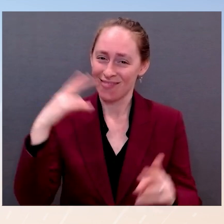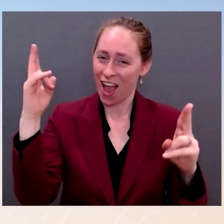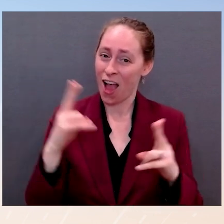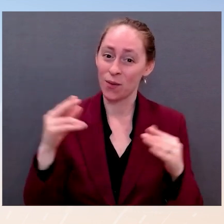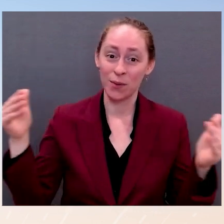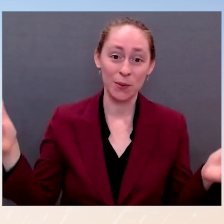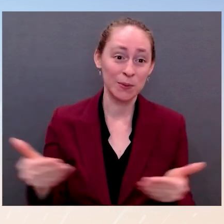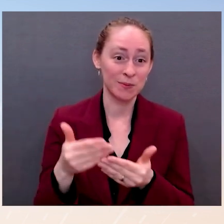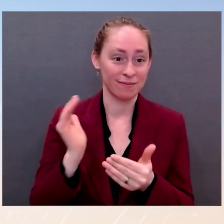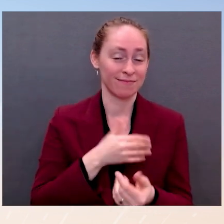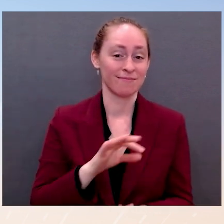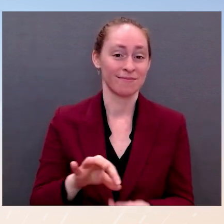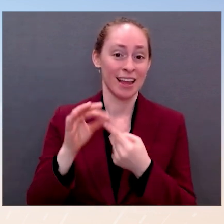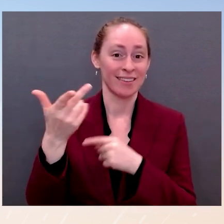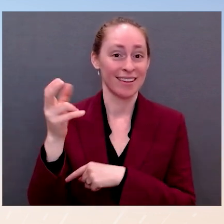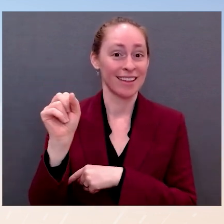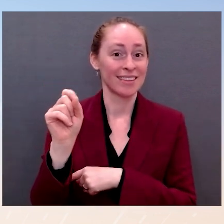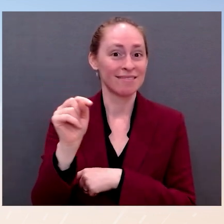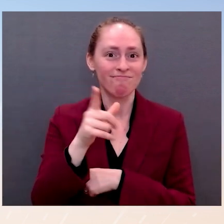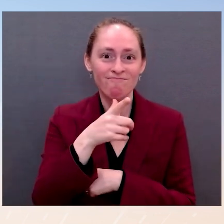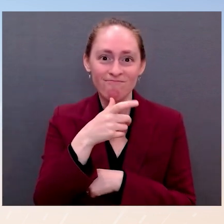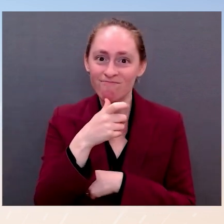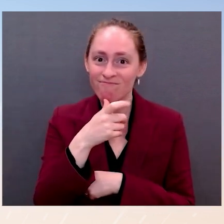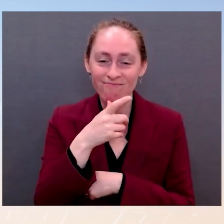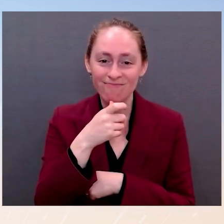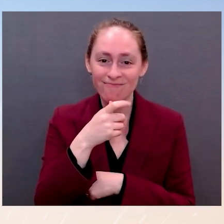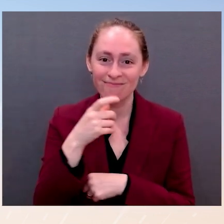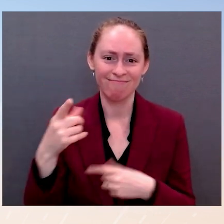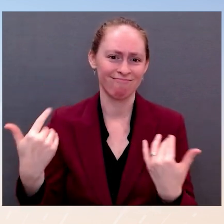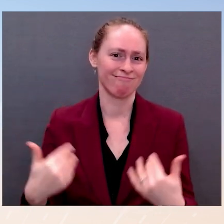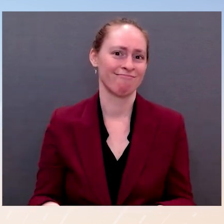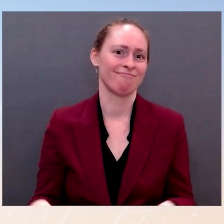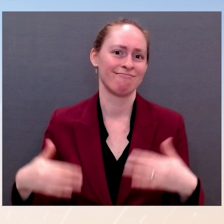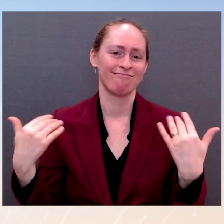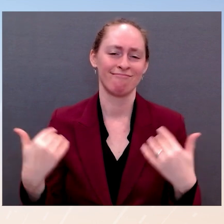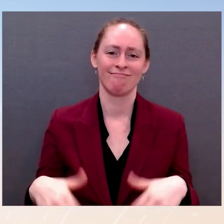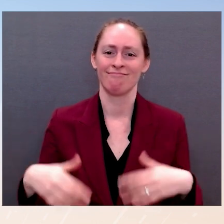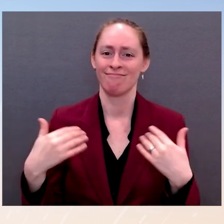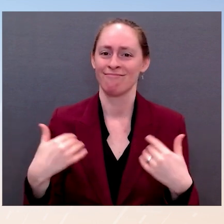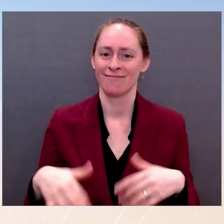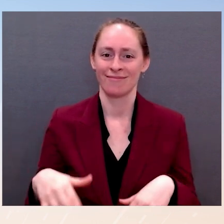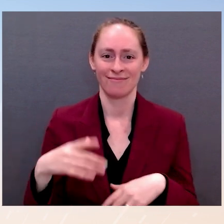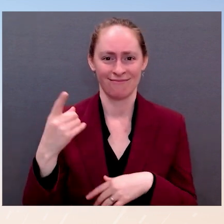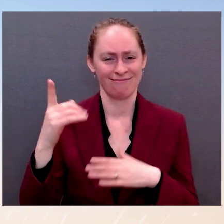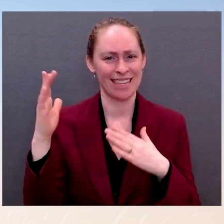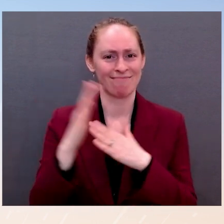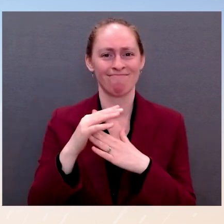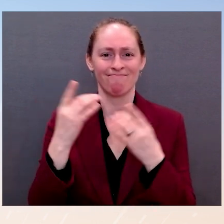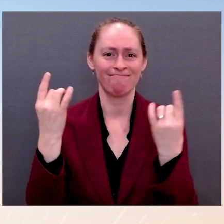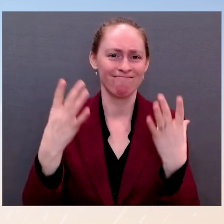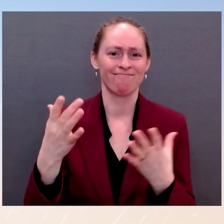all our special guests for this fireside chat. One of the most accomplished NBA players